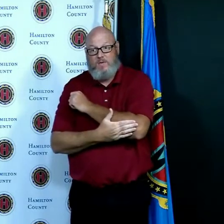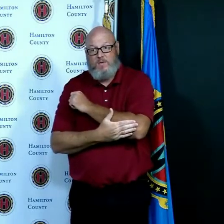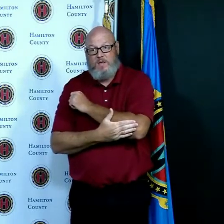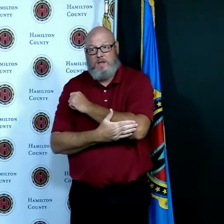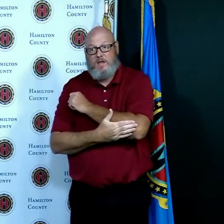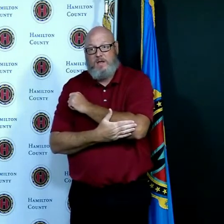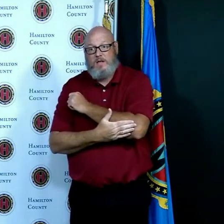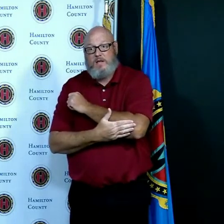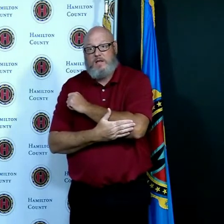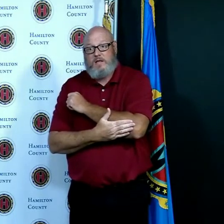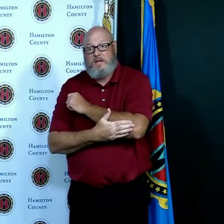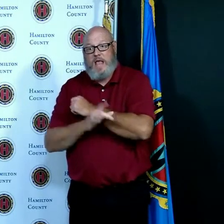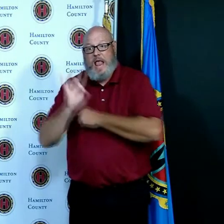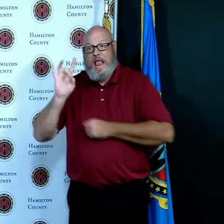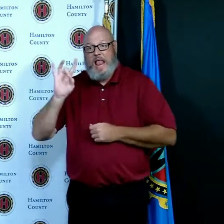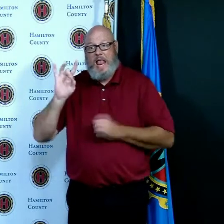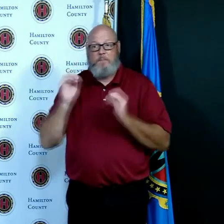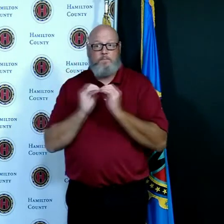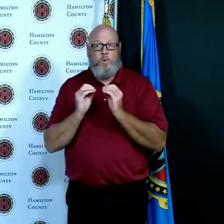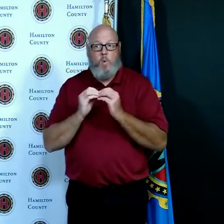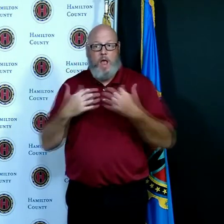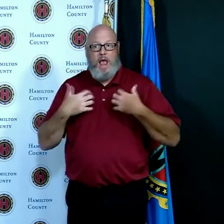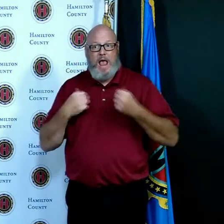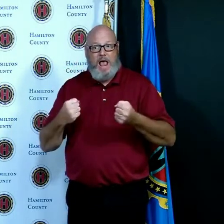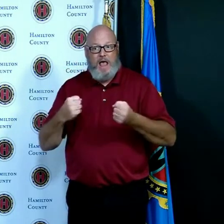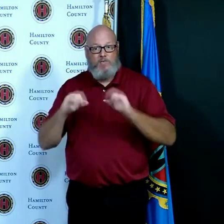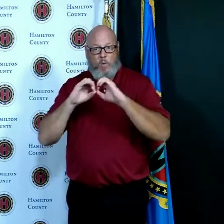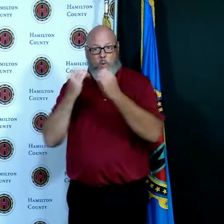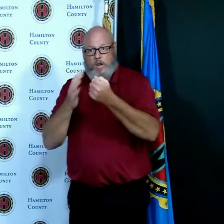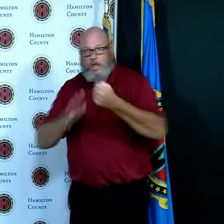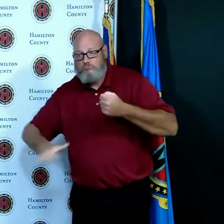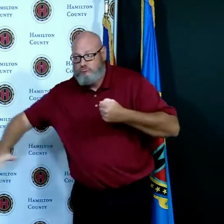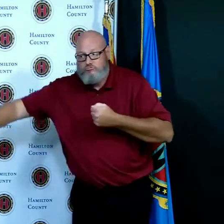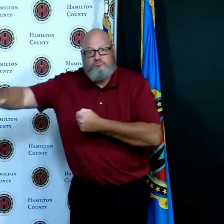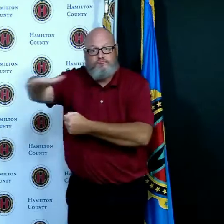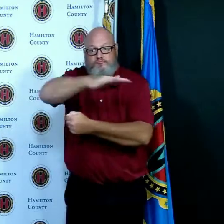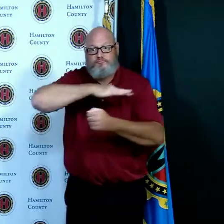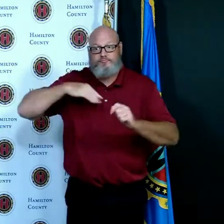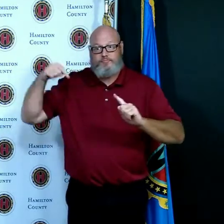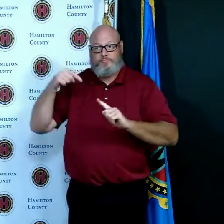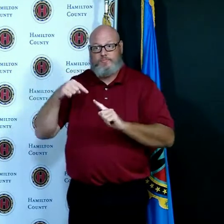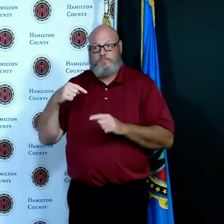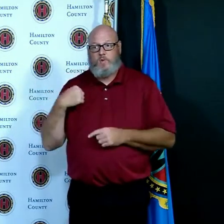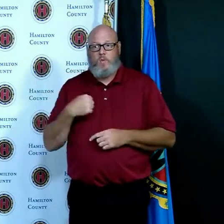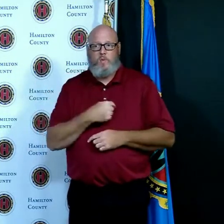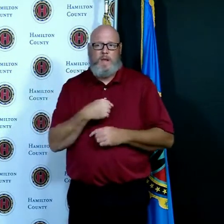to deliver safe reliable Covid19 testing in neighborhoods that need it the most